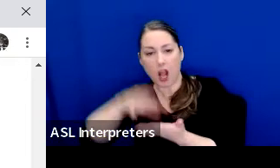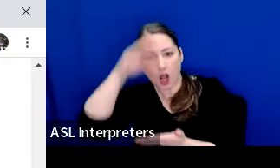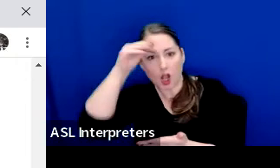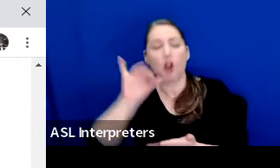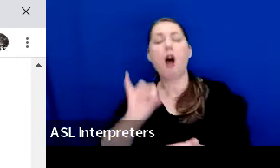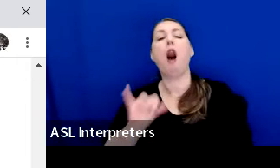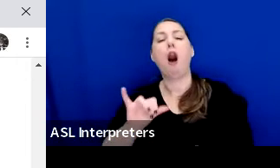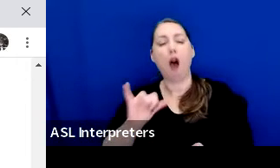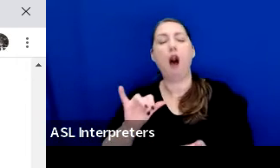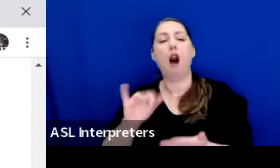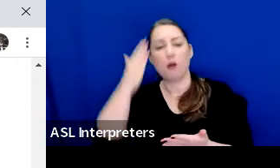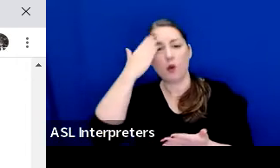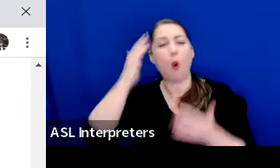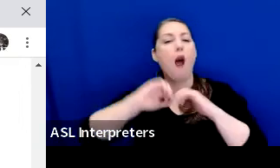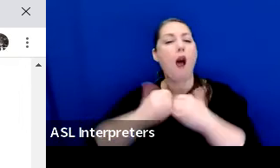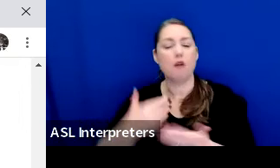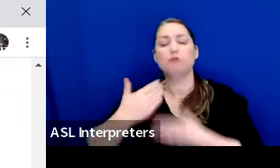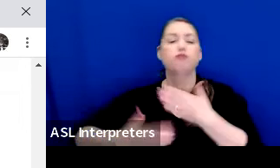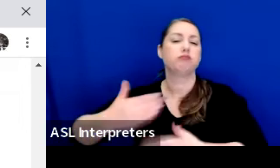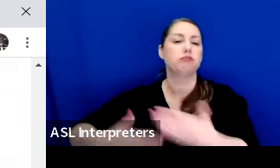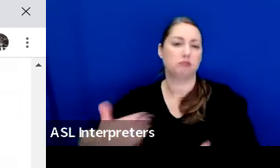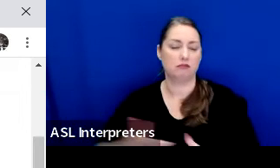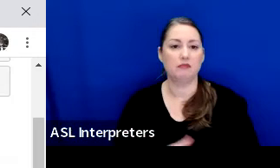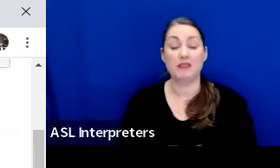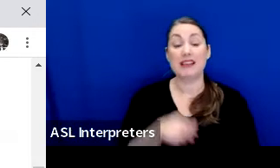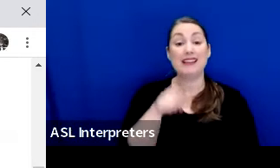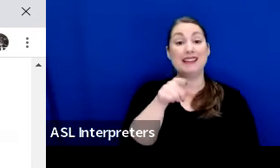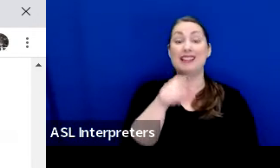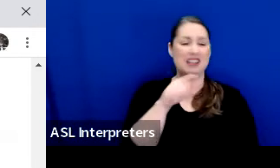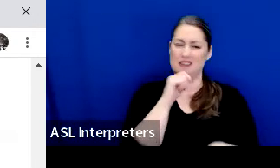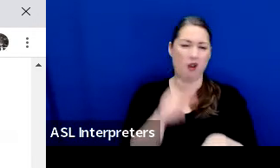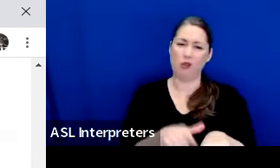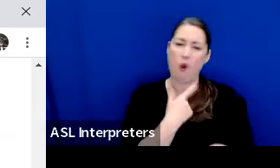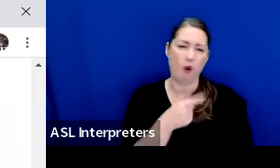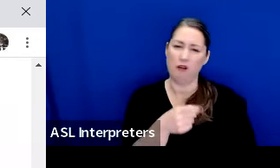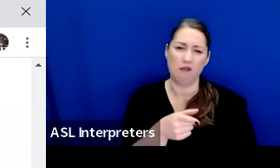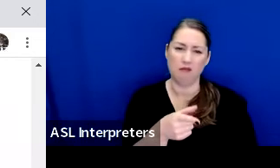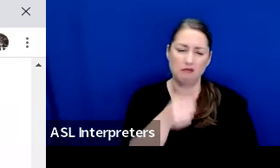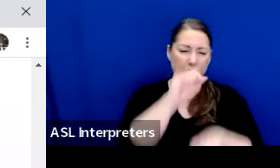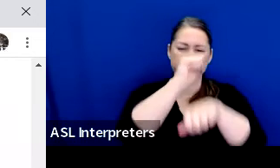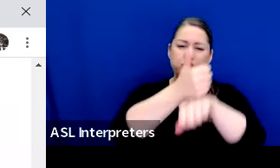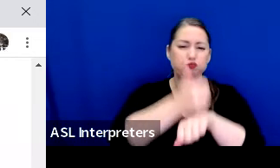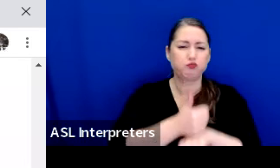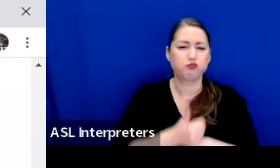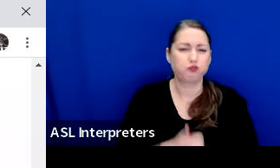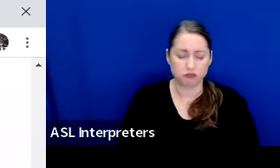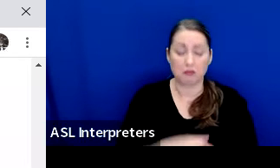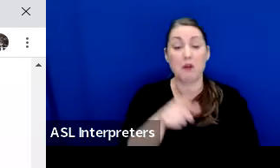this did take me a long time to make it long. But if you want to, if you want to change it to